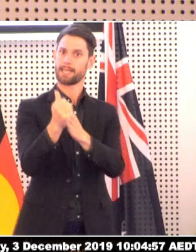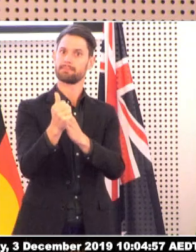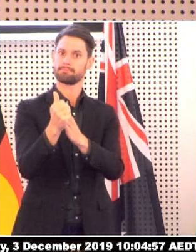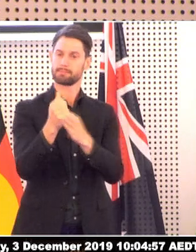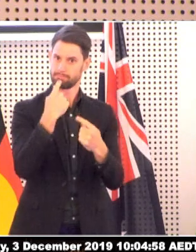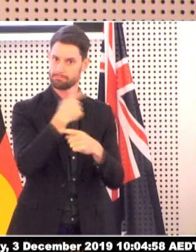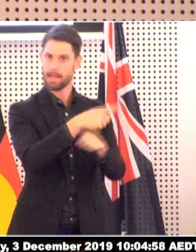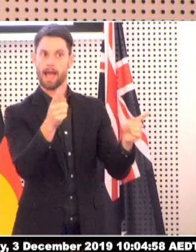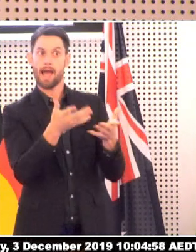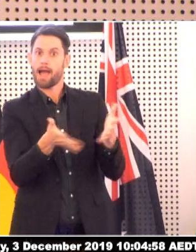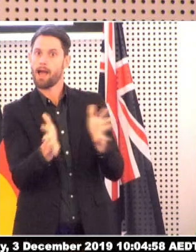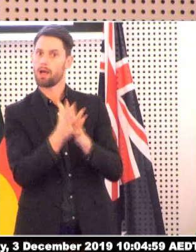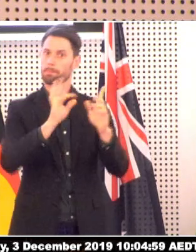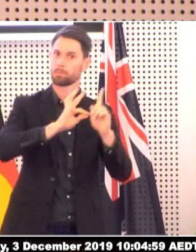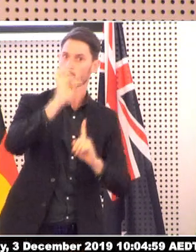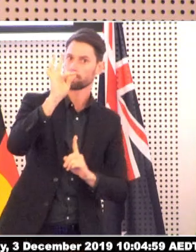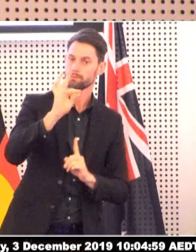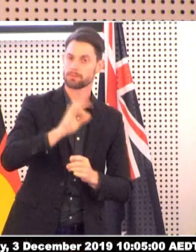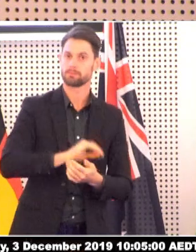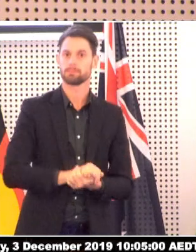Disabled leaders are everywhere.